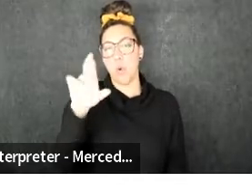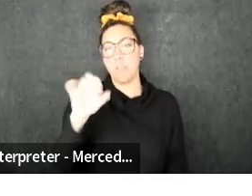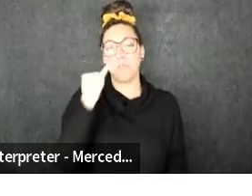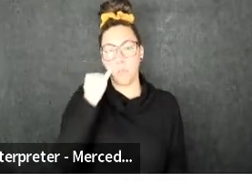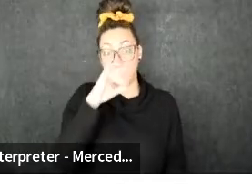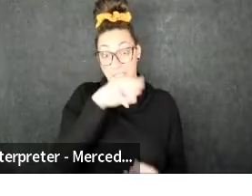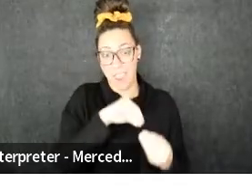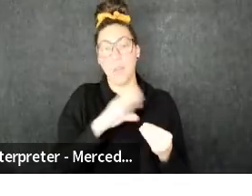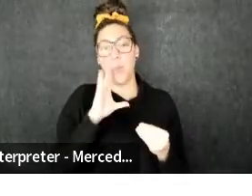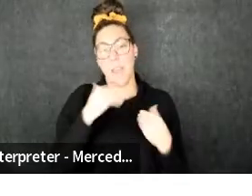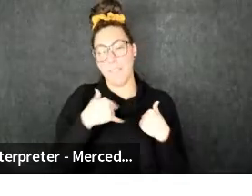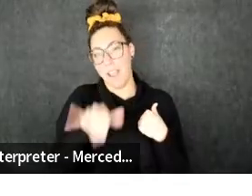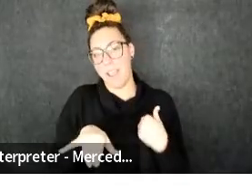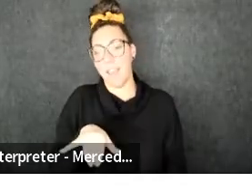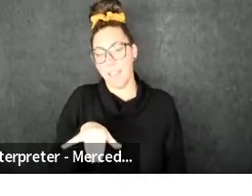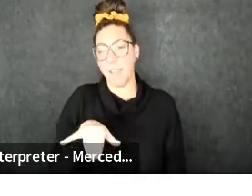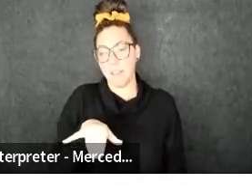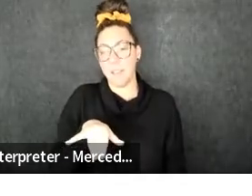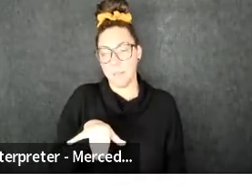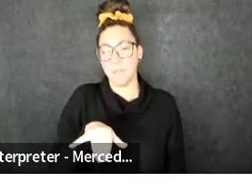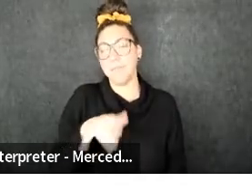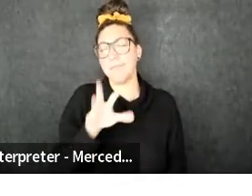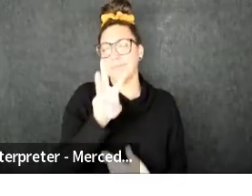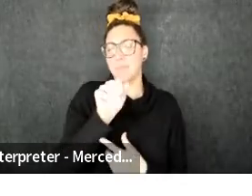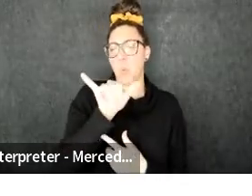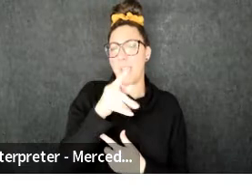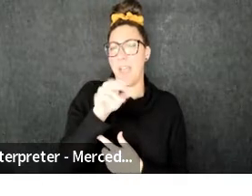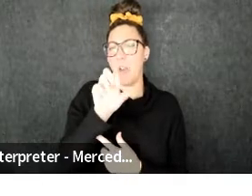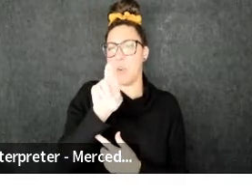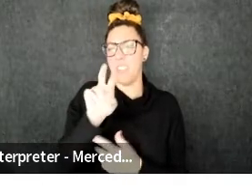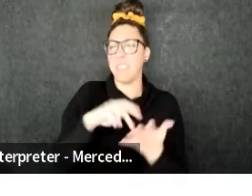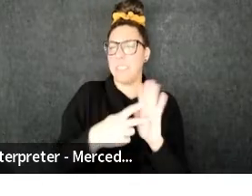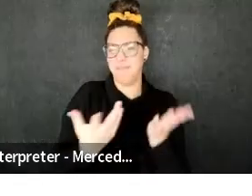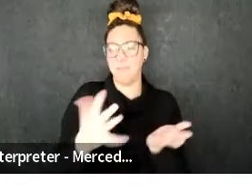you will have your wave power score, which is way power again is pathways